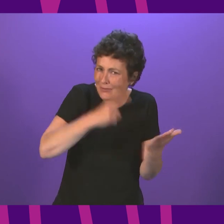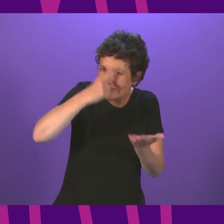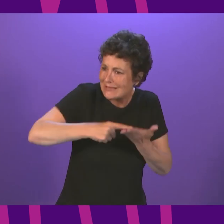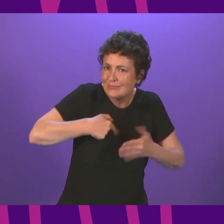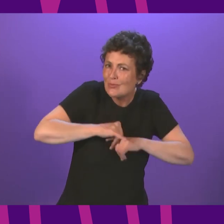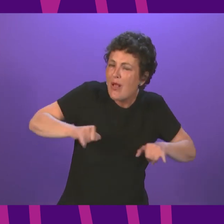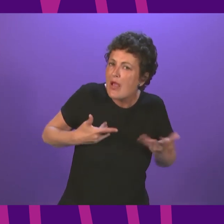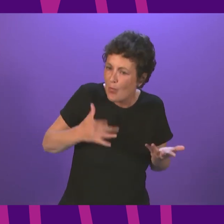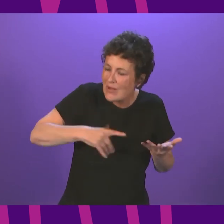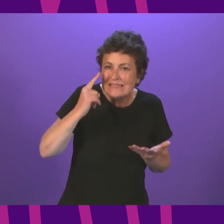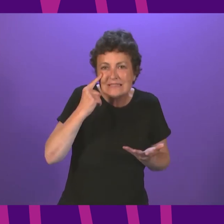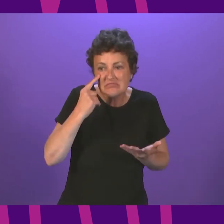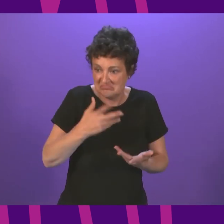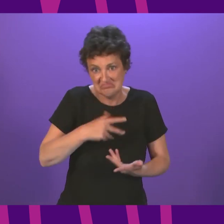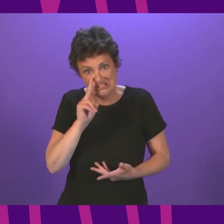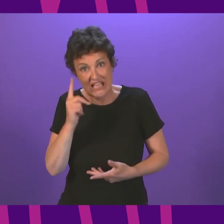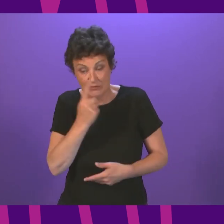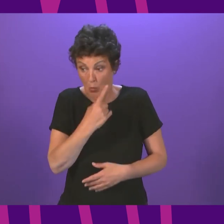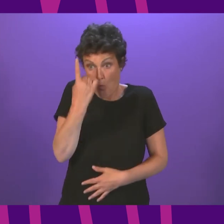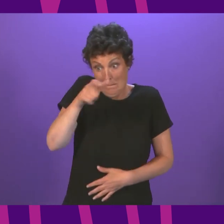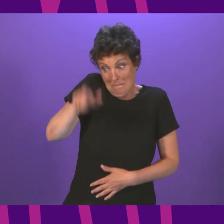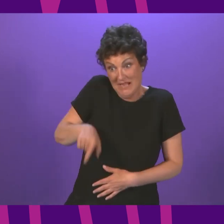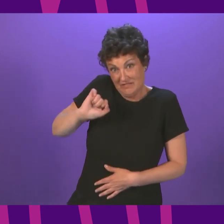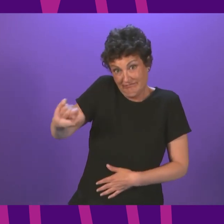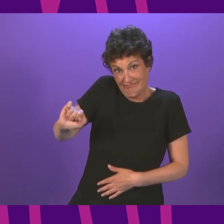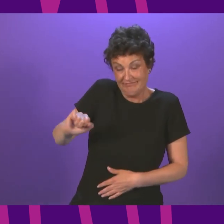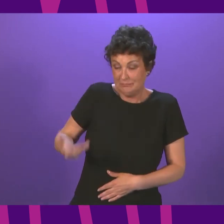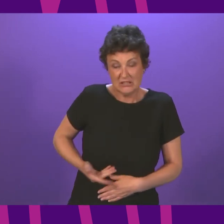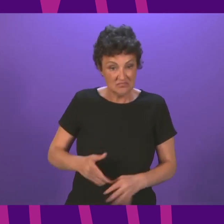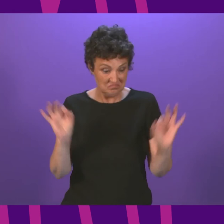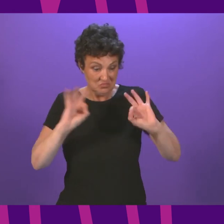that we have the correct statutory framework in place to deal with the continuing threat that we face from the coronavirus.